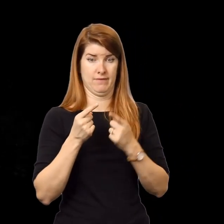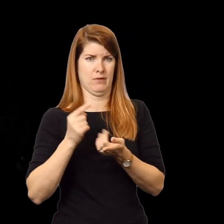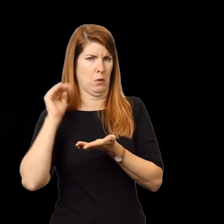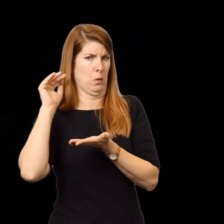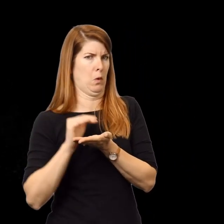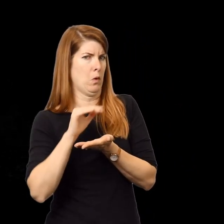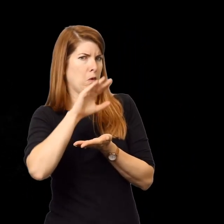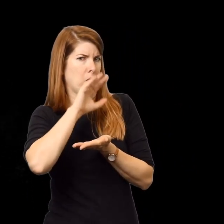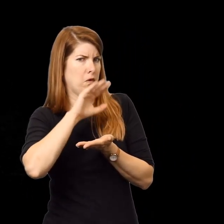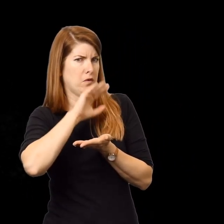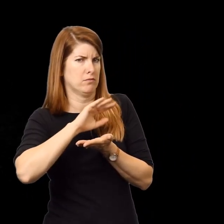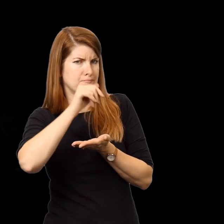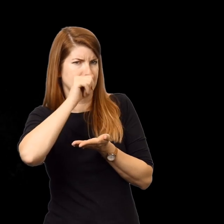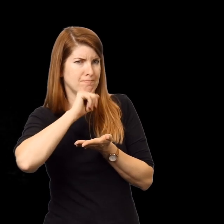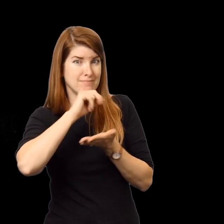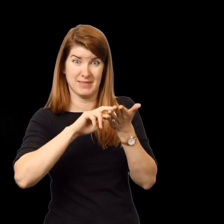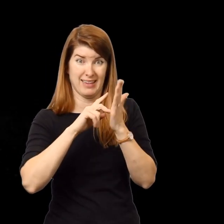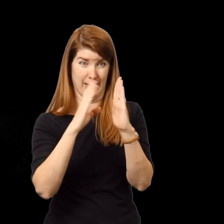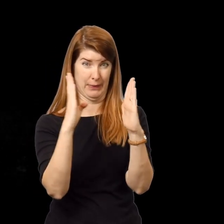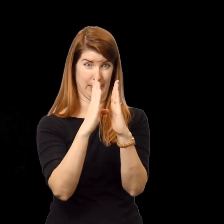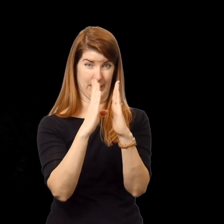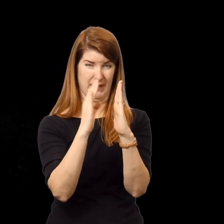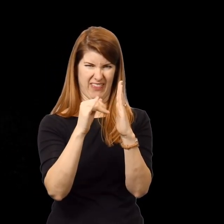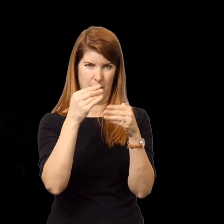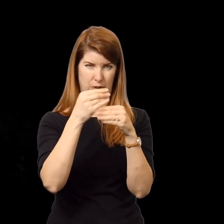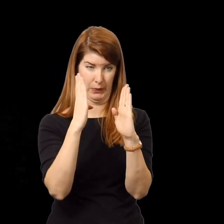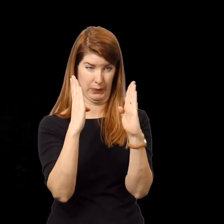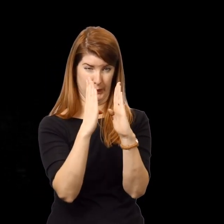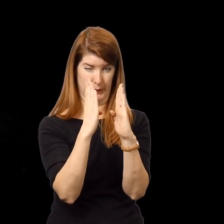When you have low frustration tolerance, a low window of tolerance also,